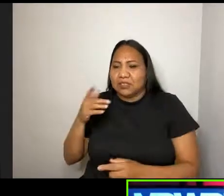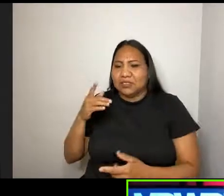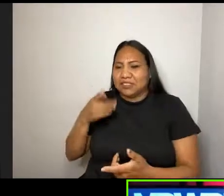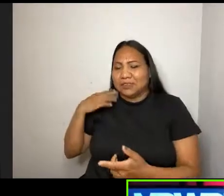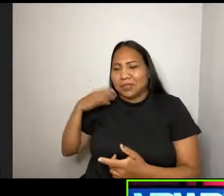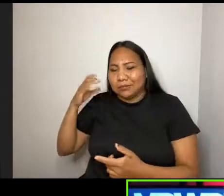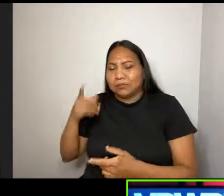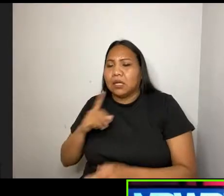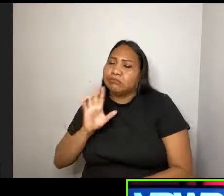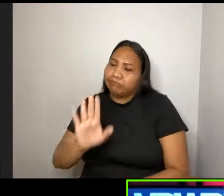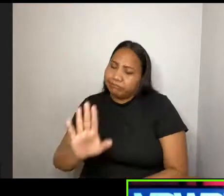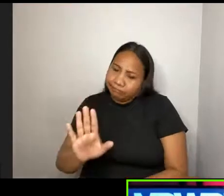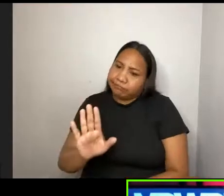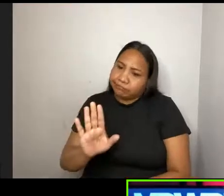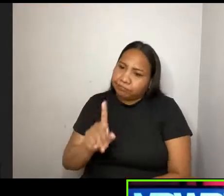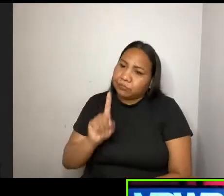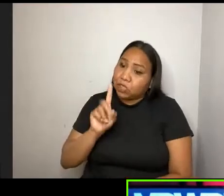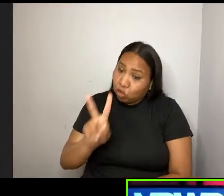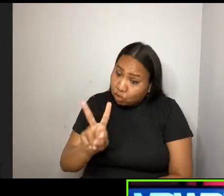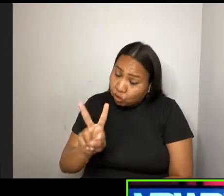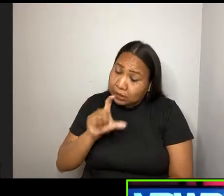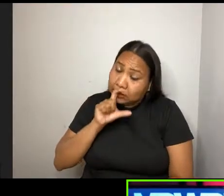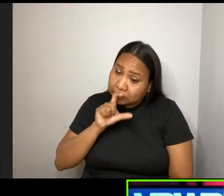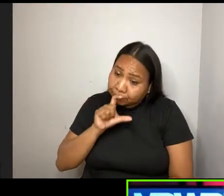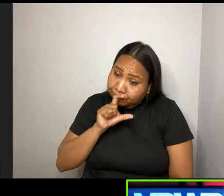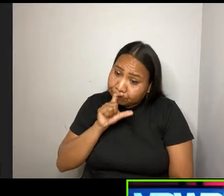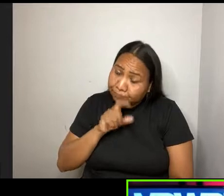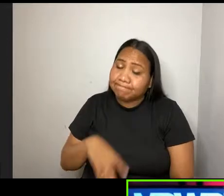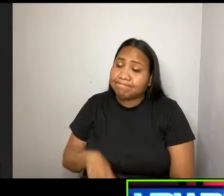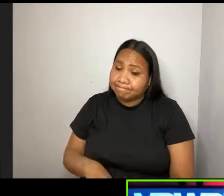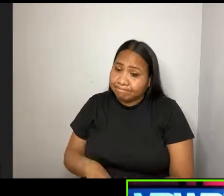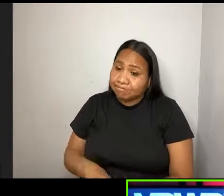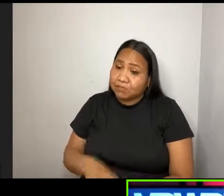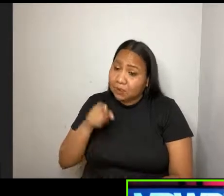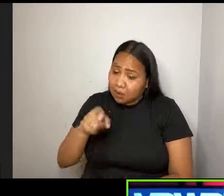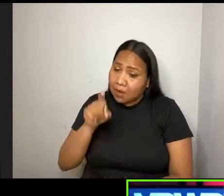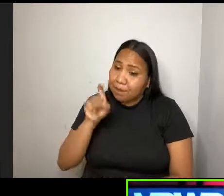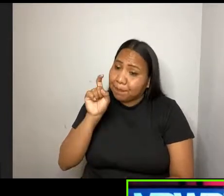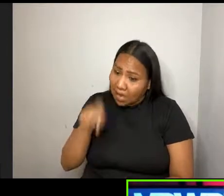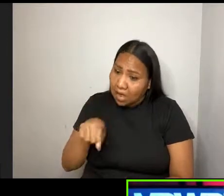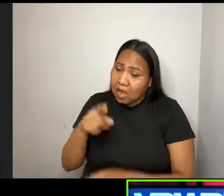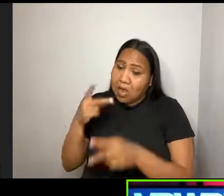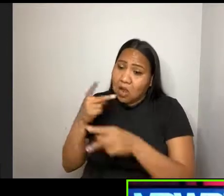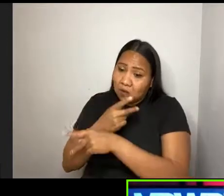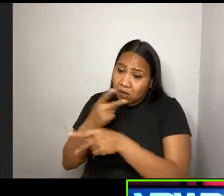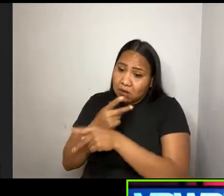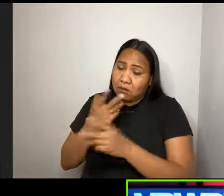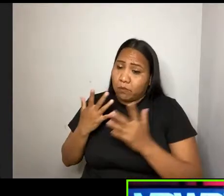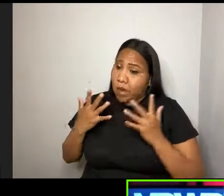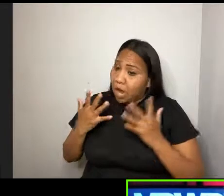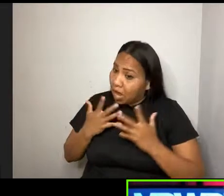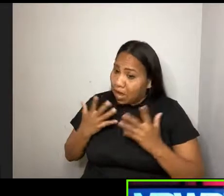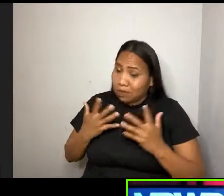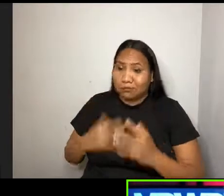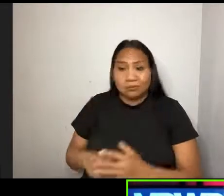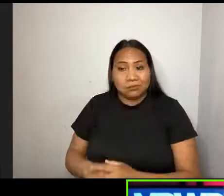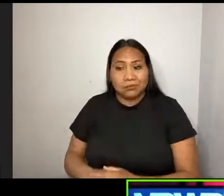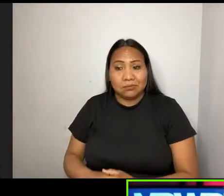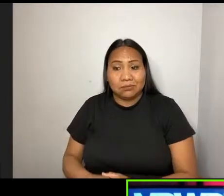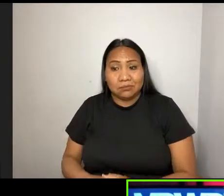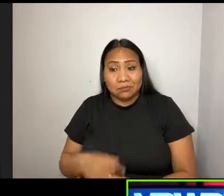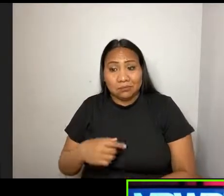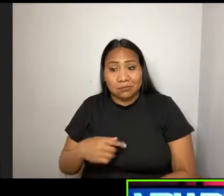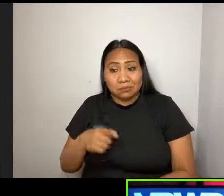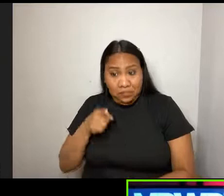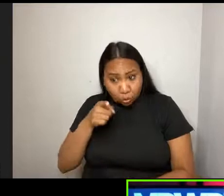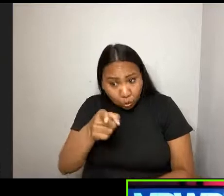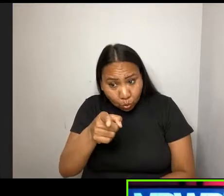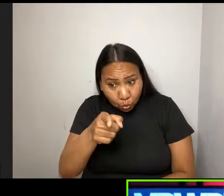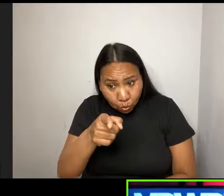you have to find out are they coming to you from a place of love? Or are they coming to you from